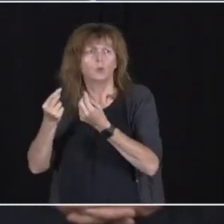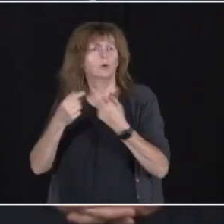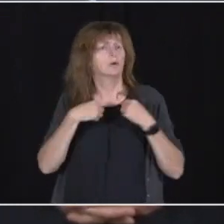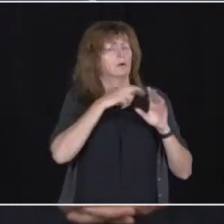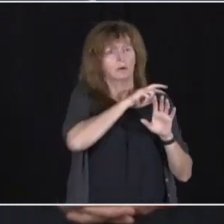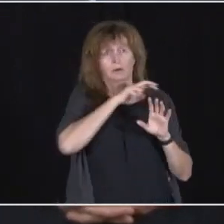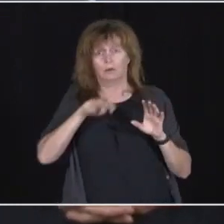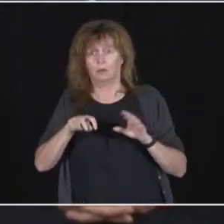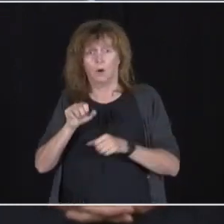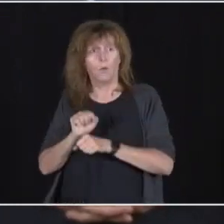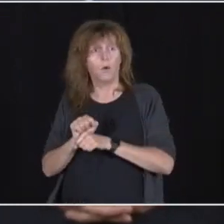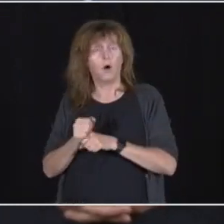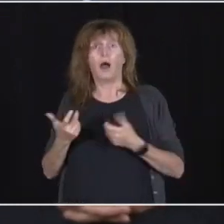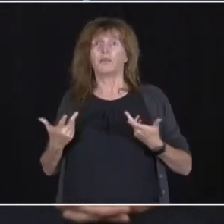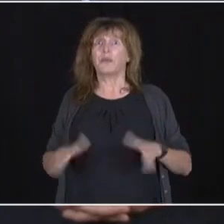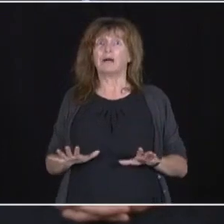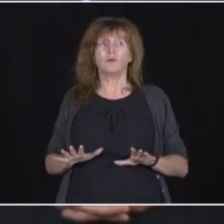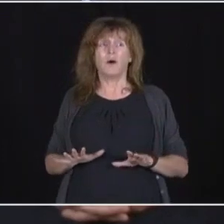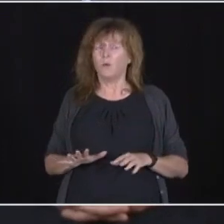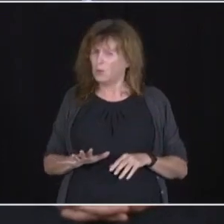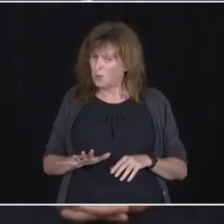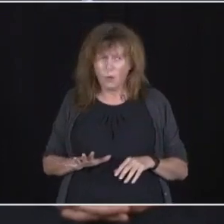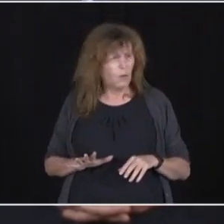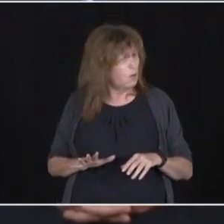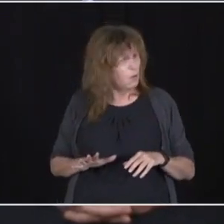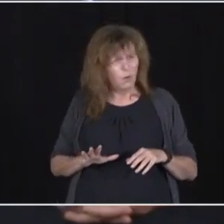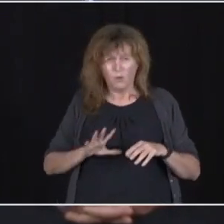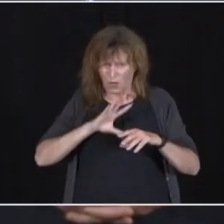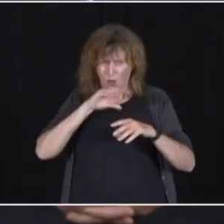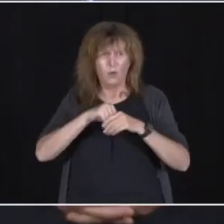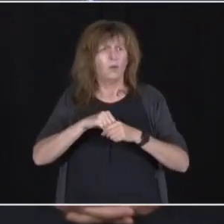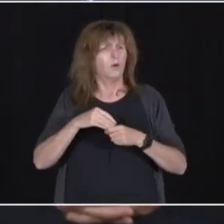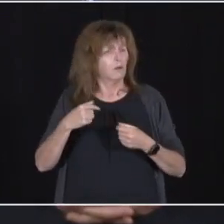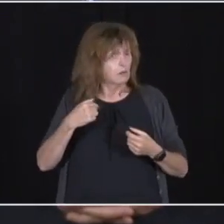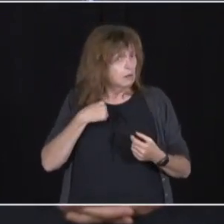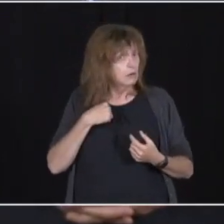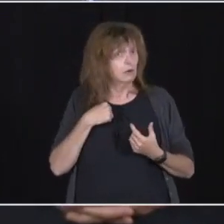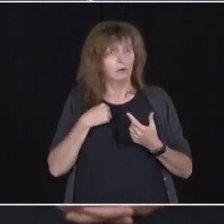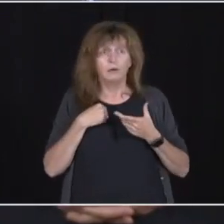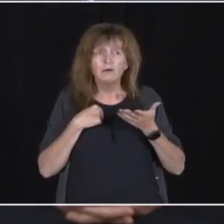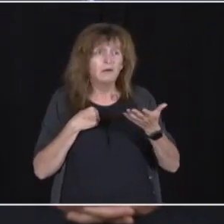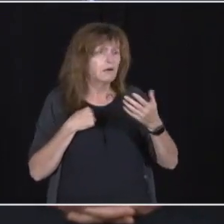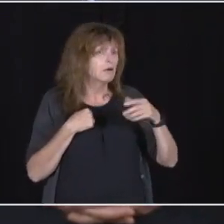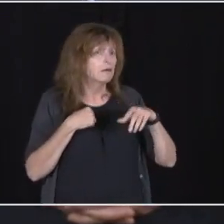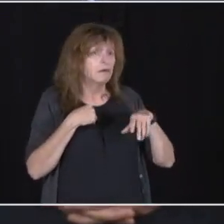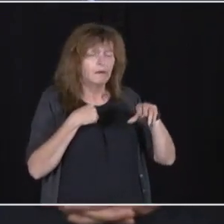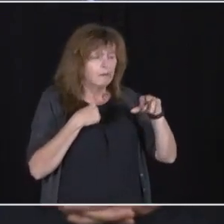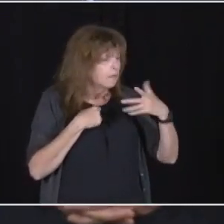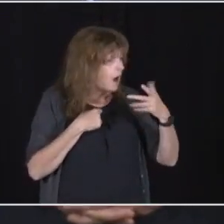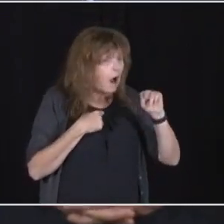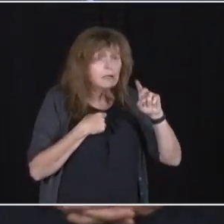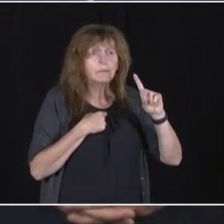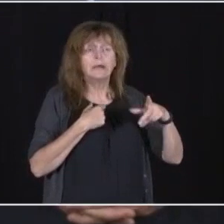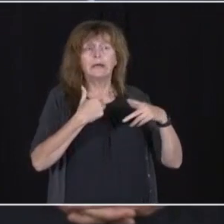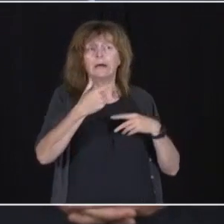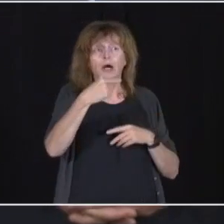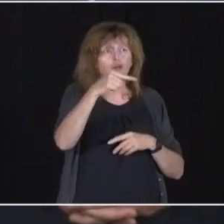and all over. So, and not goes for all of the parties by the way. It is not about liberal, green, whatever.